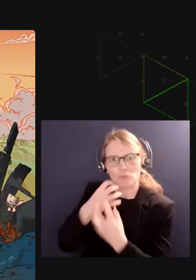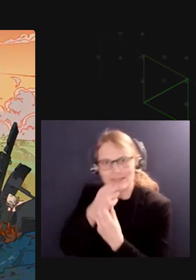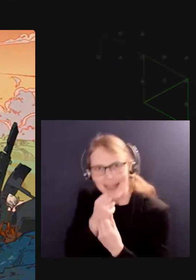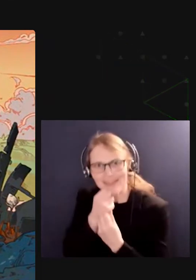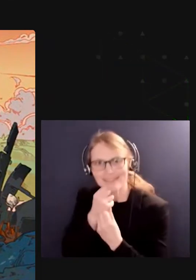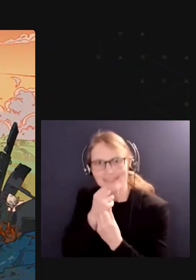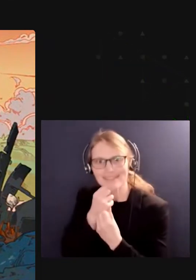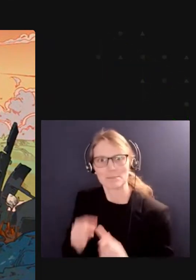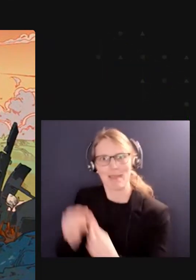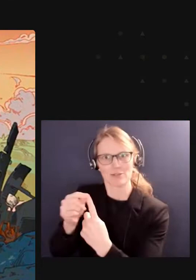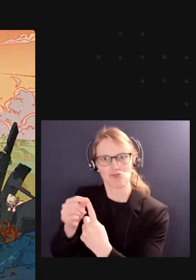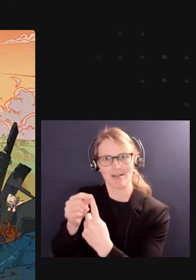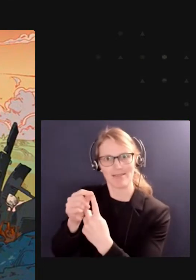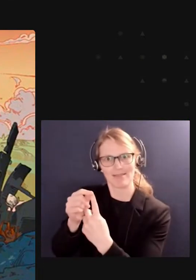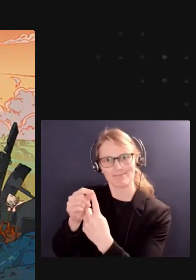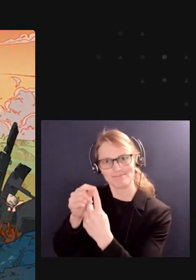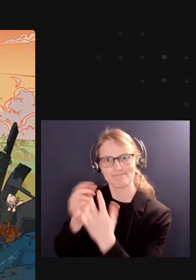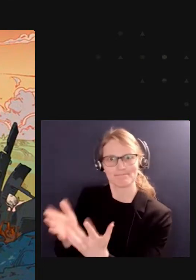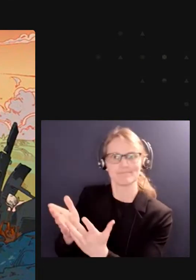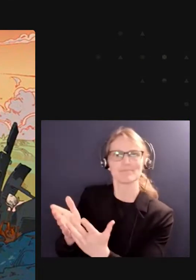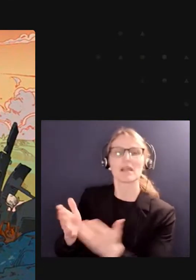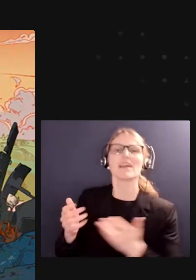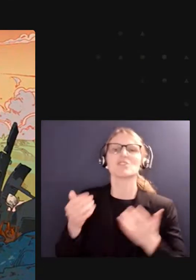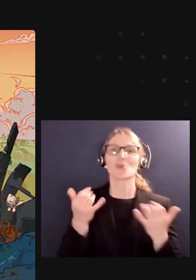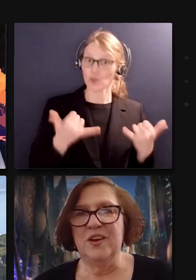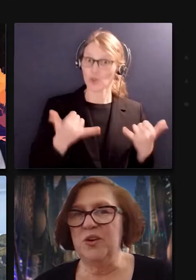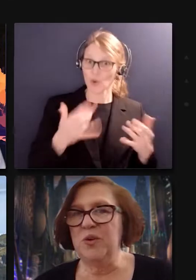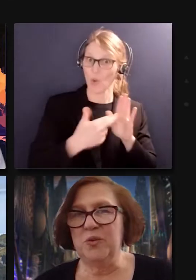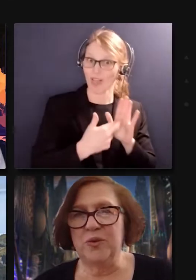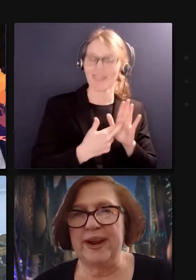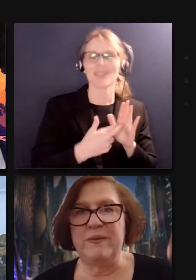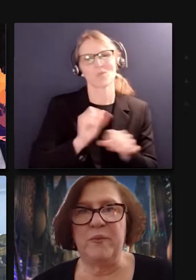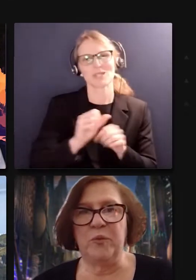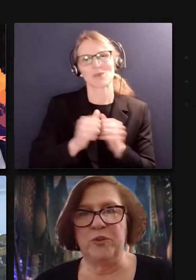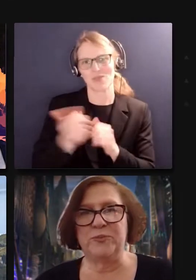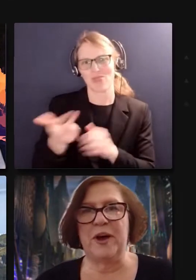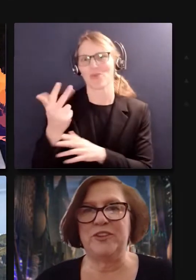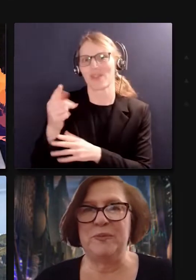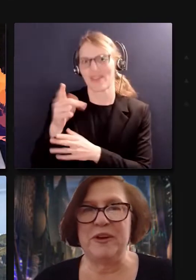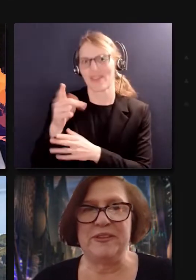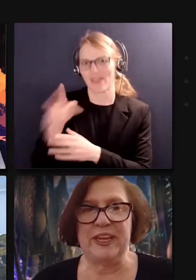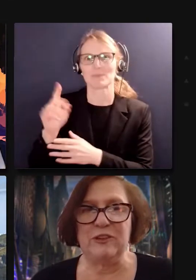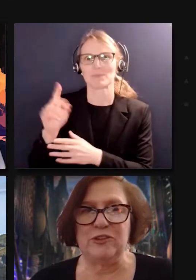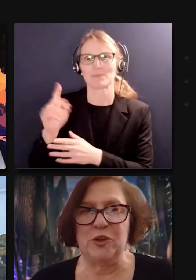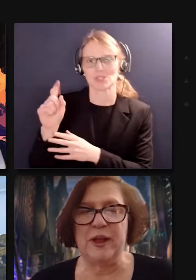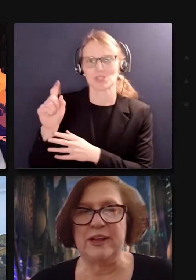which is actually working with three of those studios. Great response, Mary. Thank you so much.